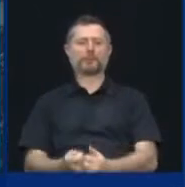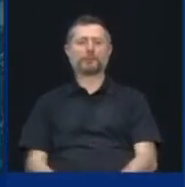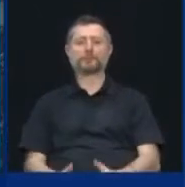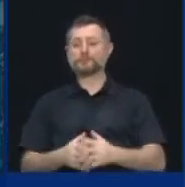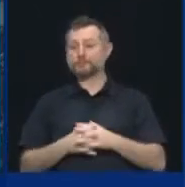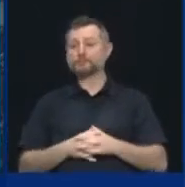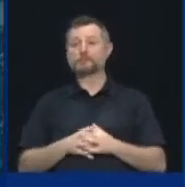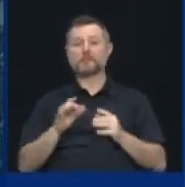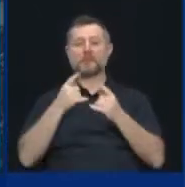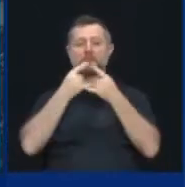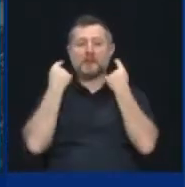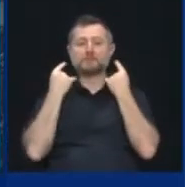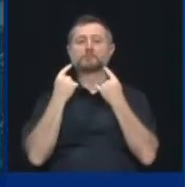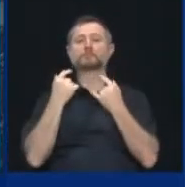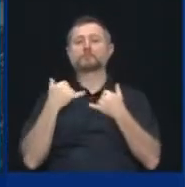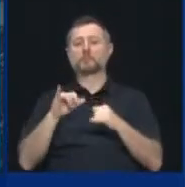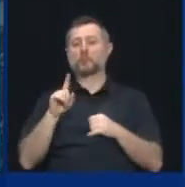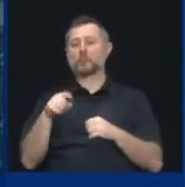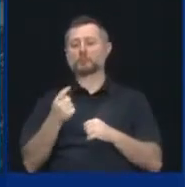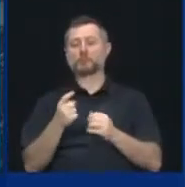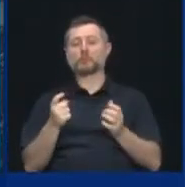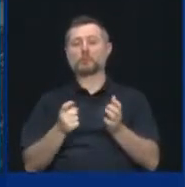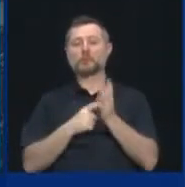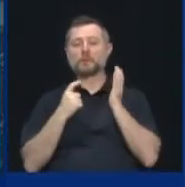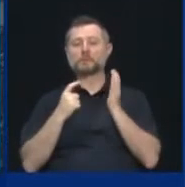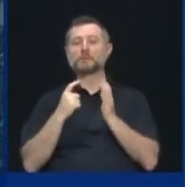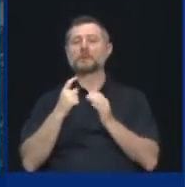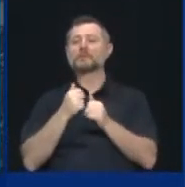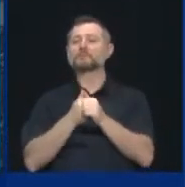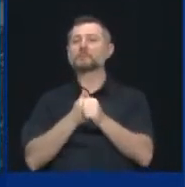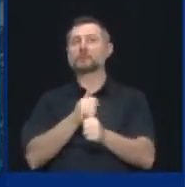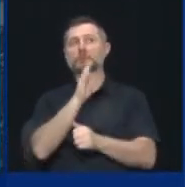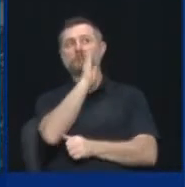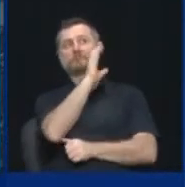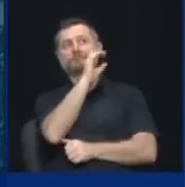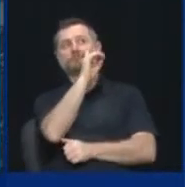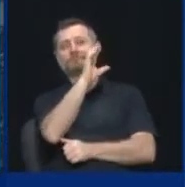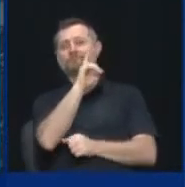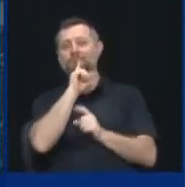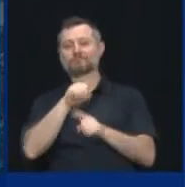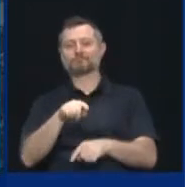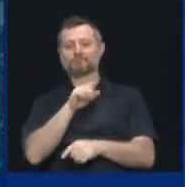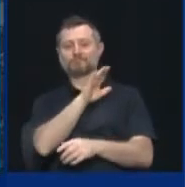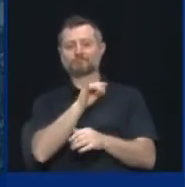OF TRACING, MASKS WILL ONLY BE REQUIRED AS RECOMMENDED BY THE